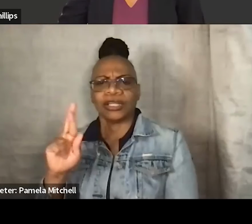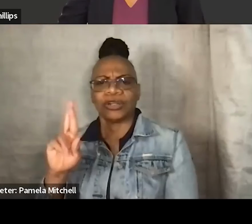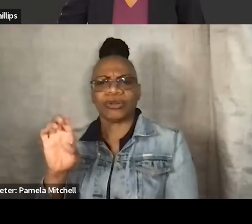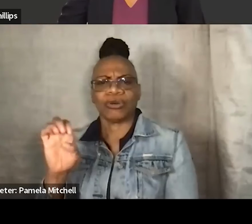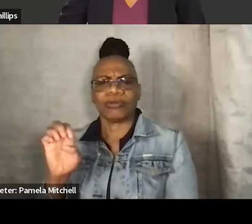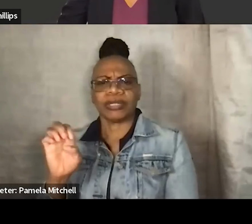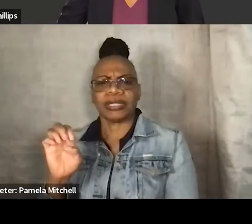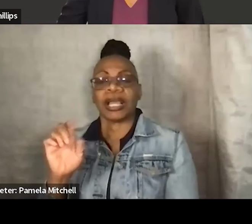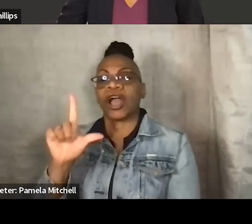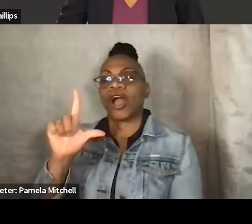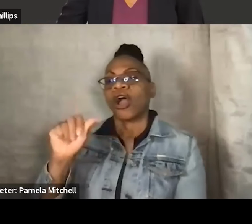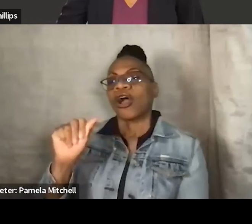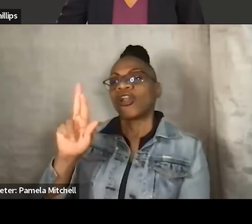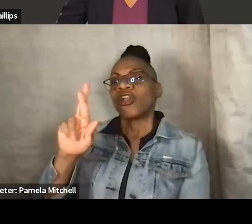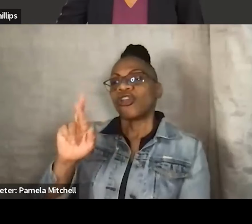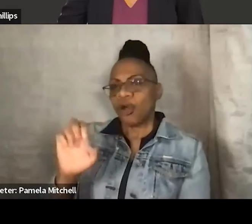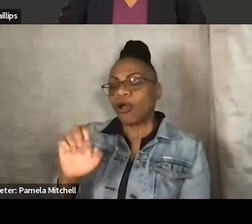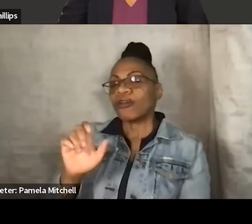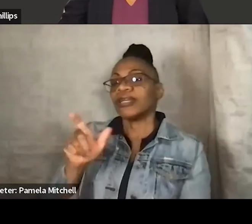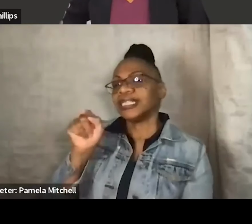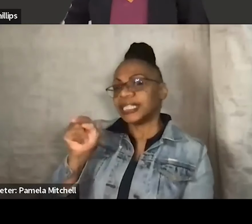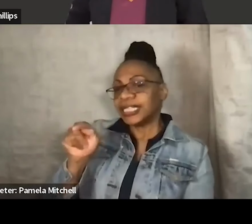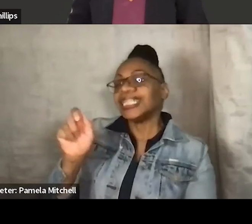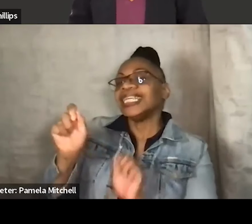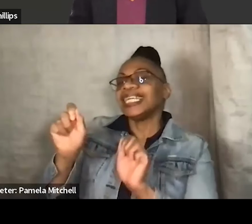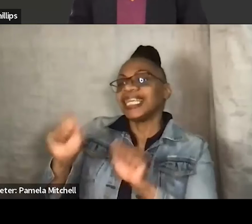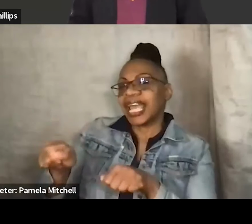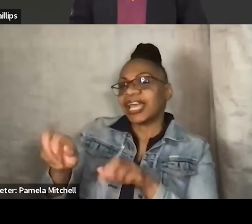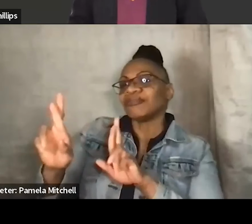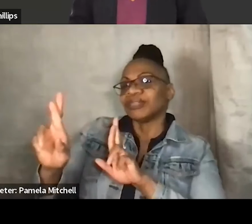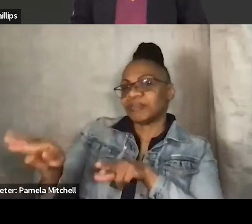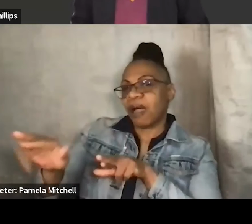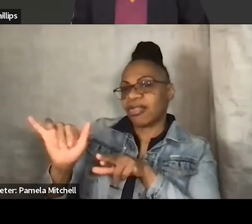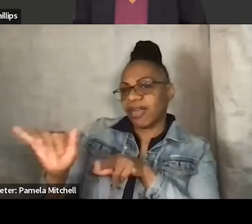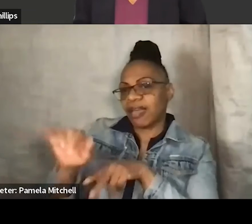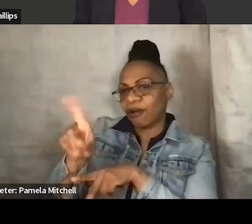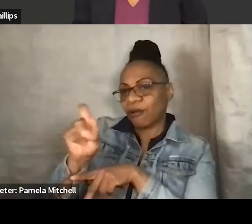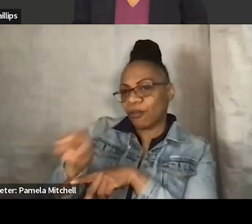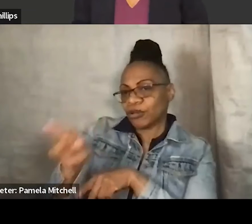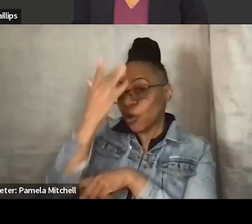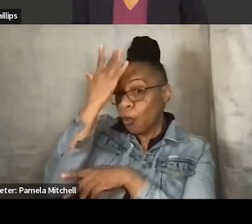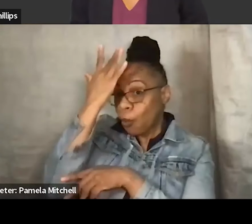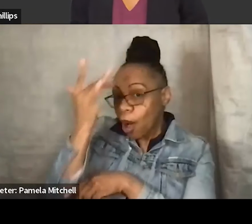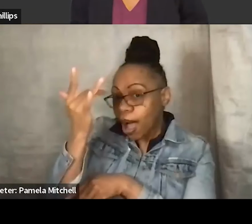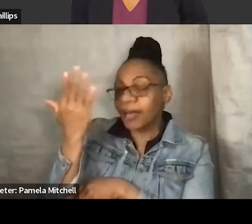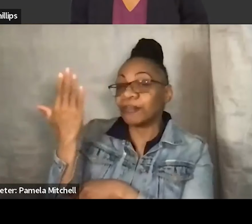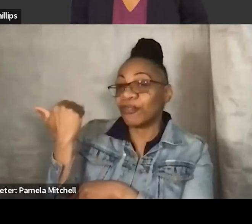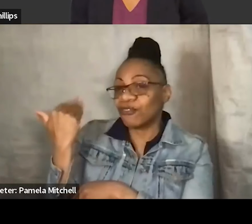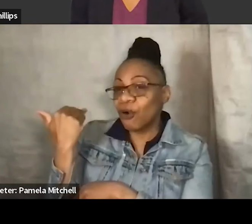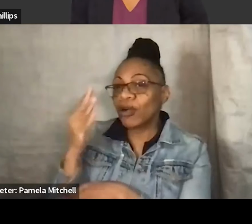'Cause Laurie's the one who can answer that for our group, because she used to to be involved with CommCare.